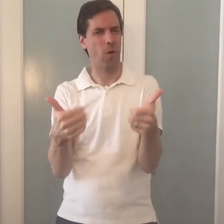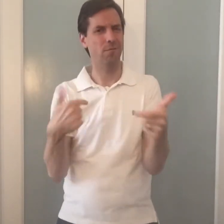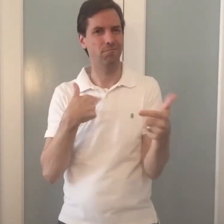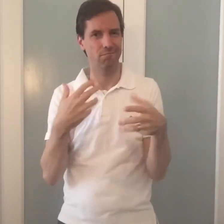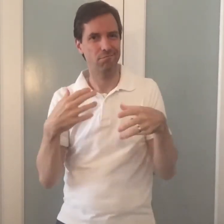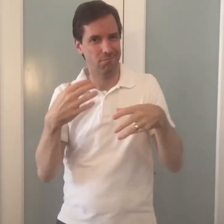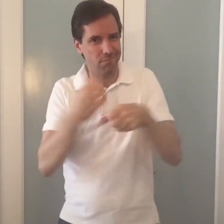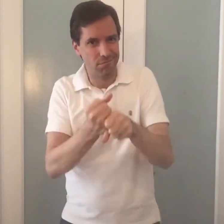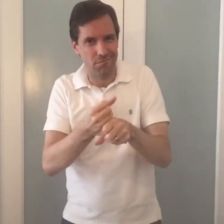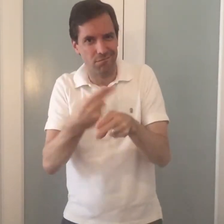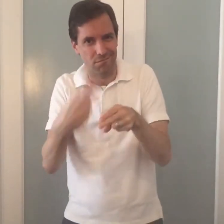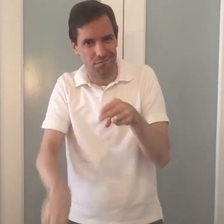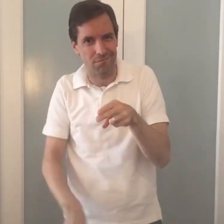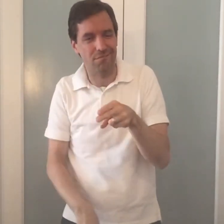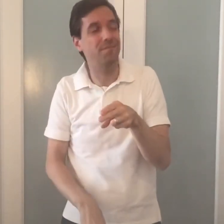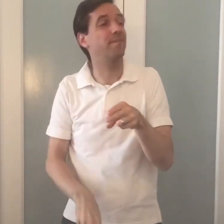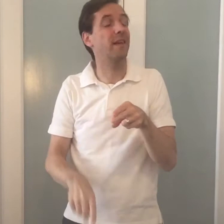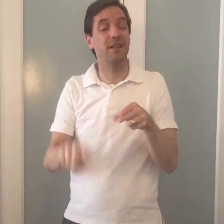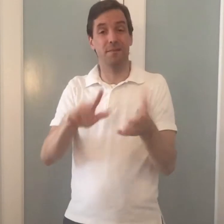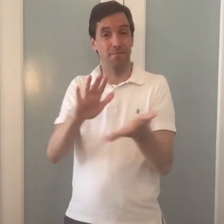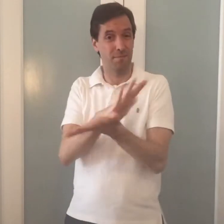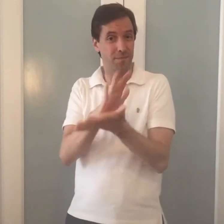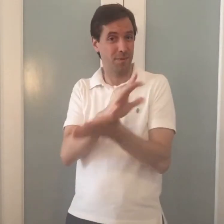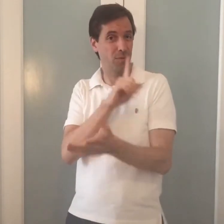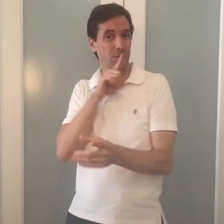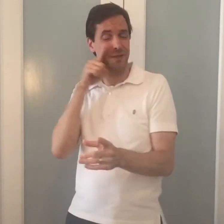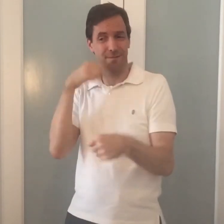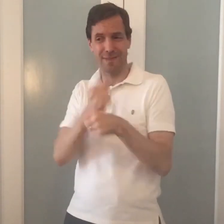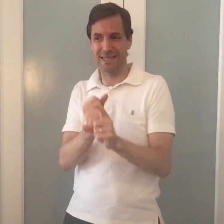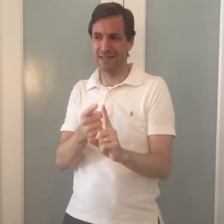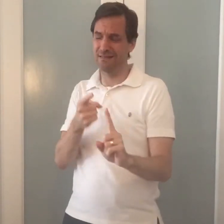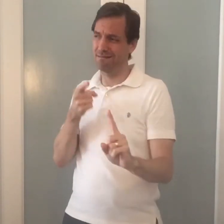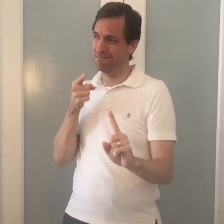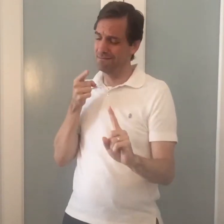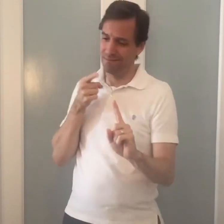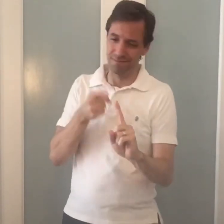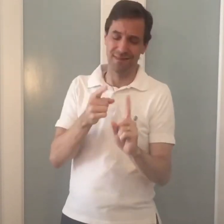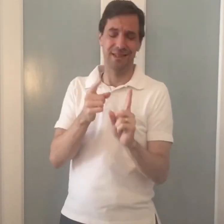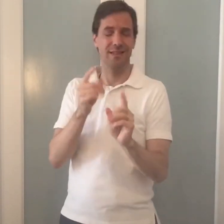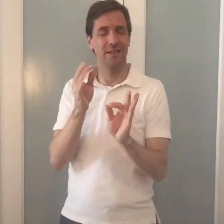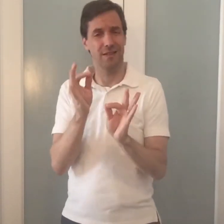I'll go ahead and provide a brief summary: this paper really makes a very simple point.